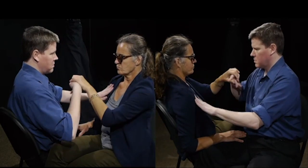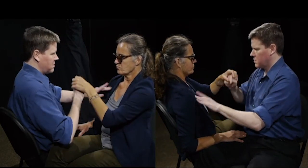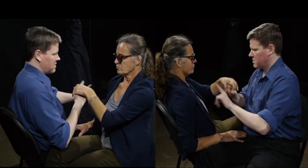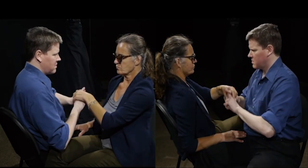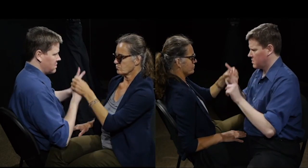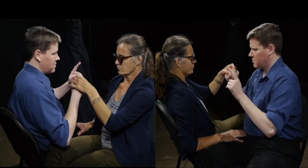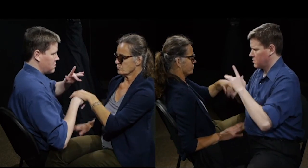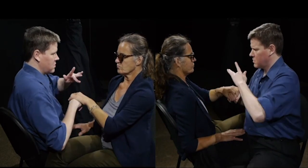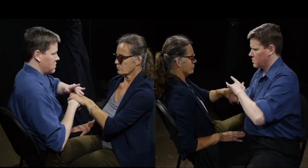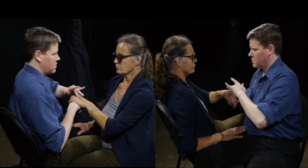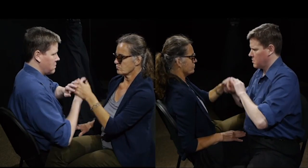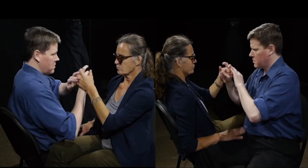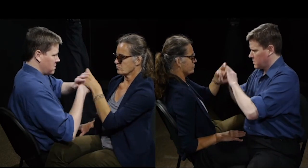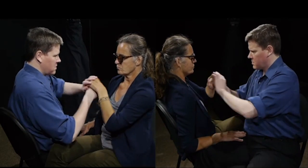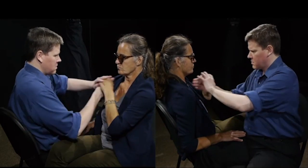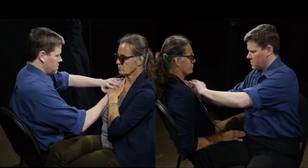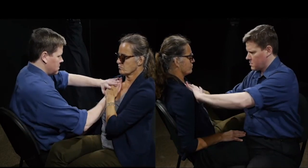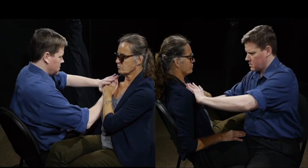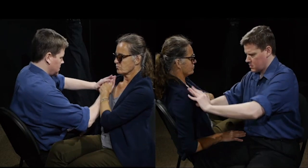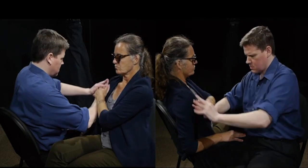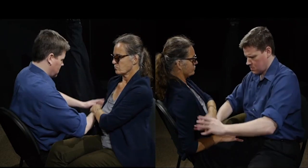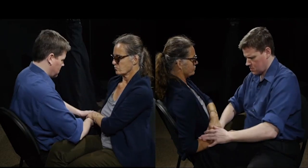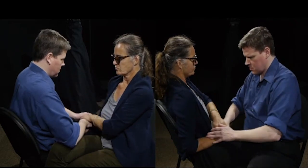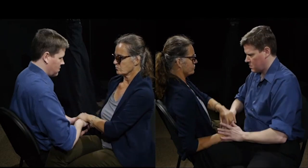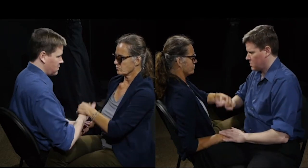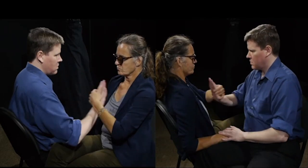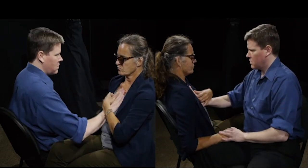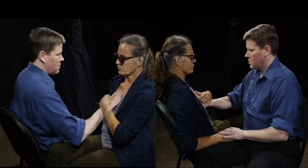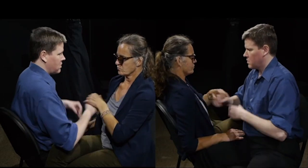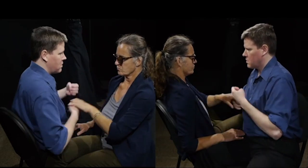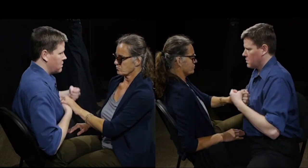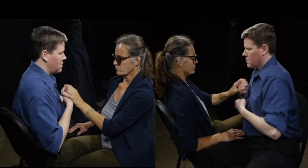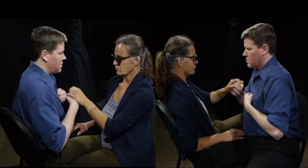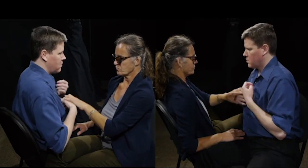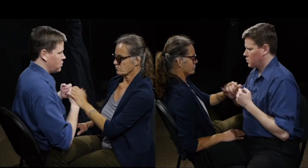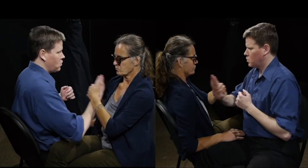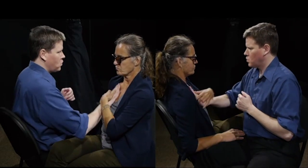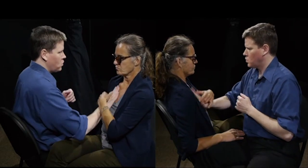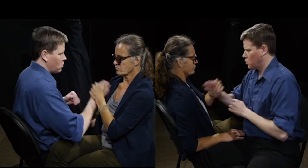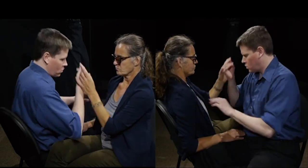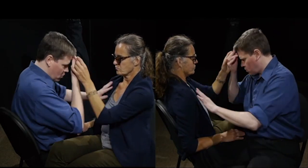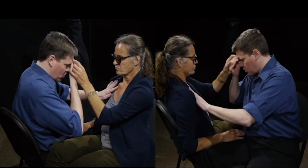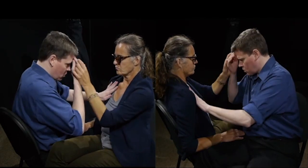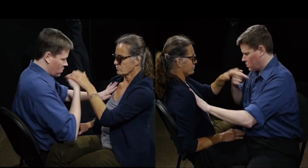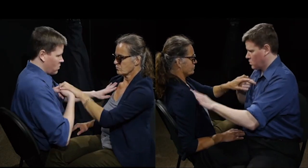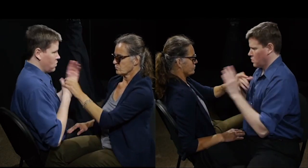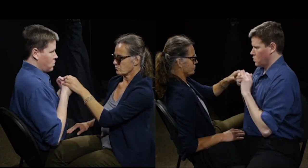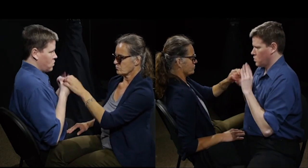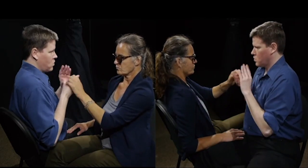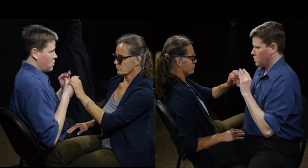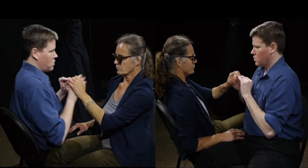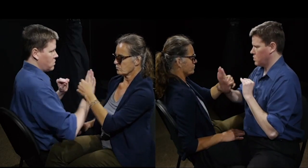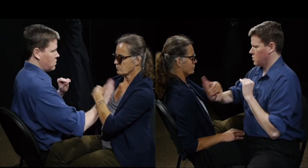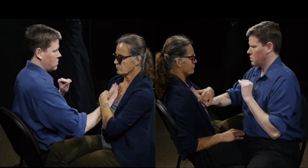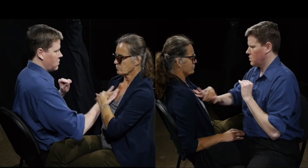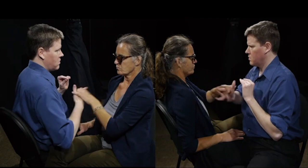This feedback helps us stay connected throughout our conversation. In visual ASL, emotions are displayed on the face